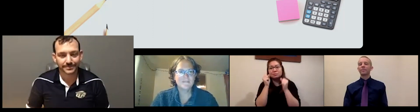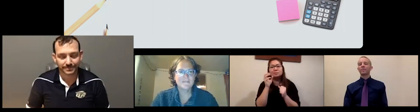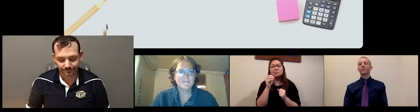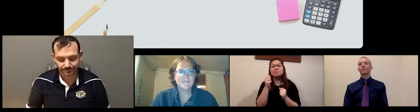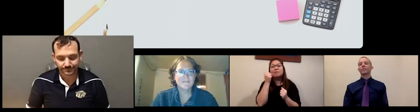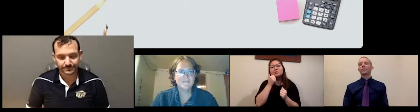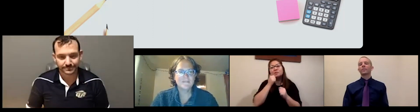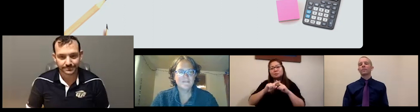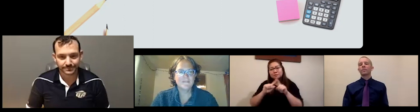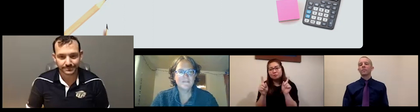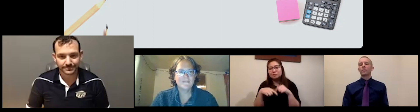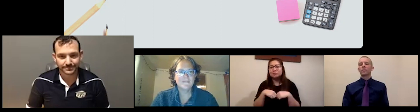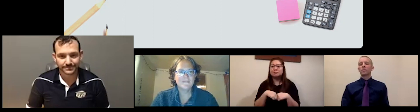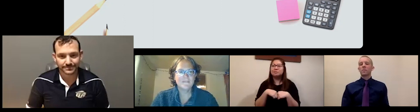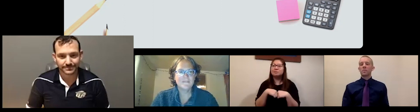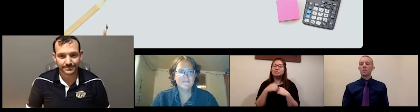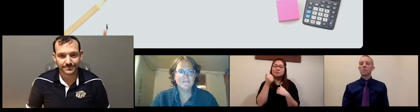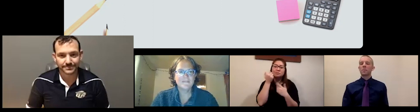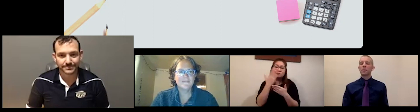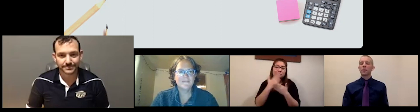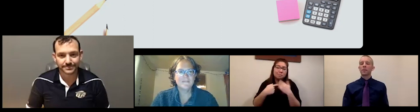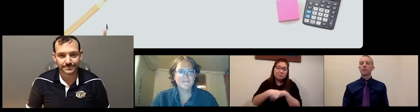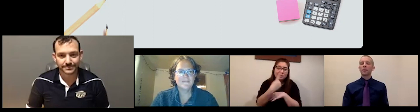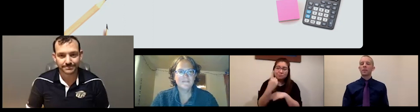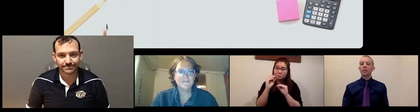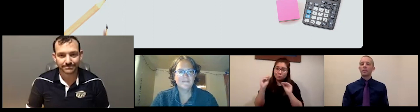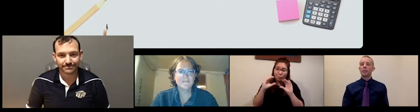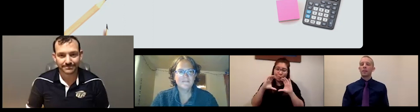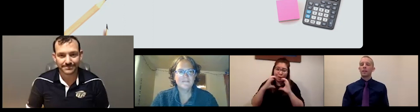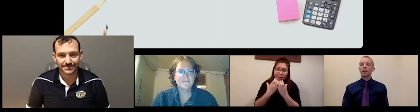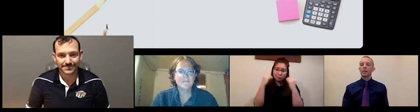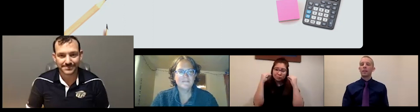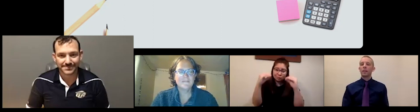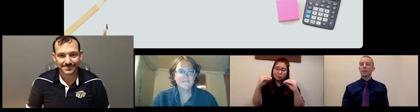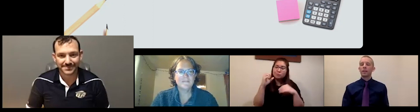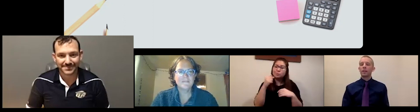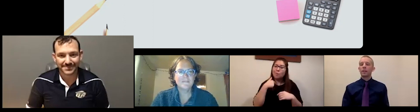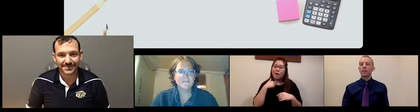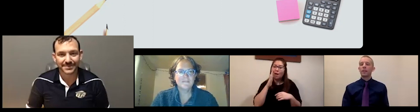Everyday is different. Some days there are no classes to teach, so I will